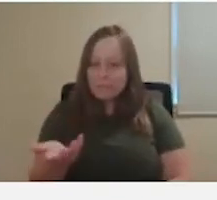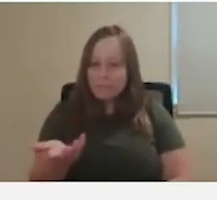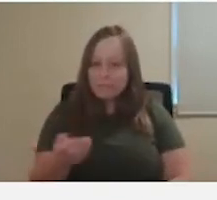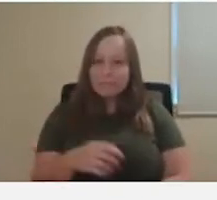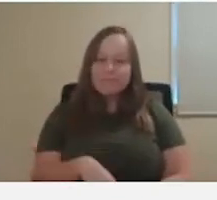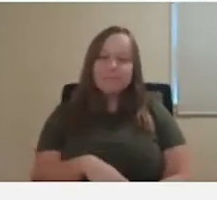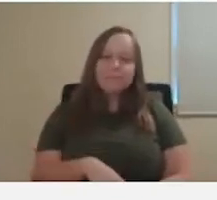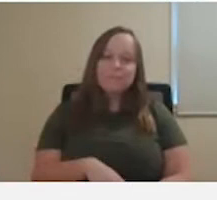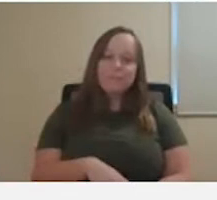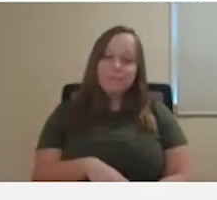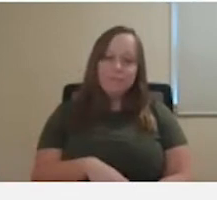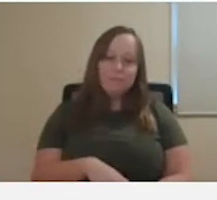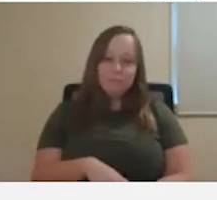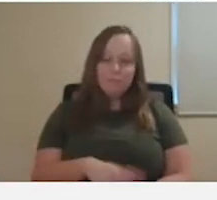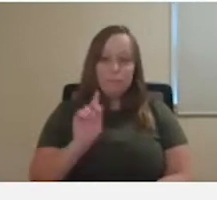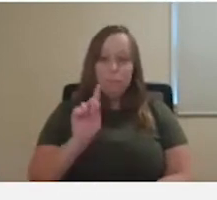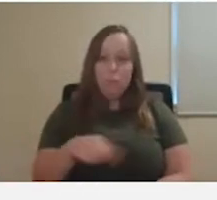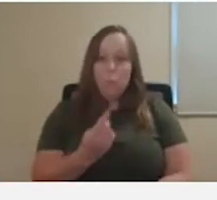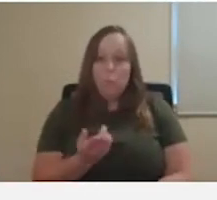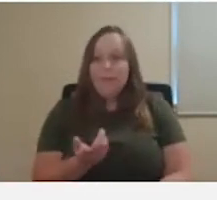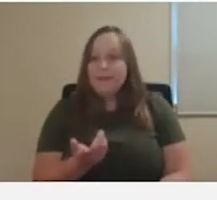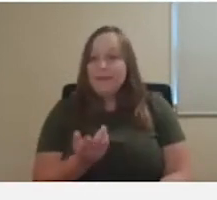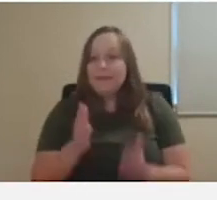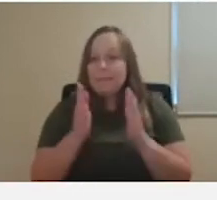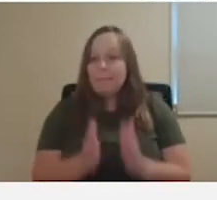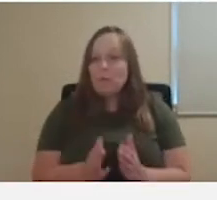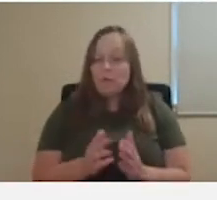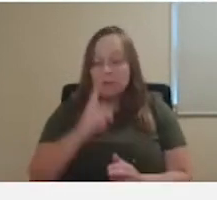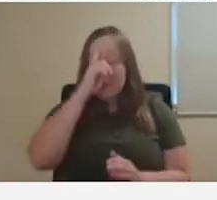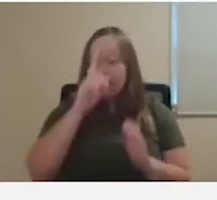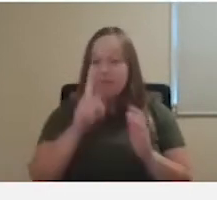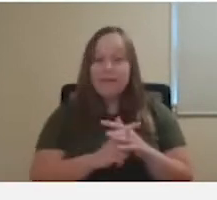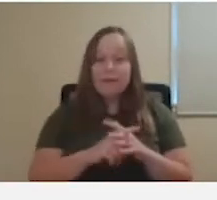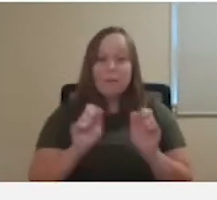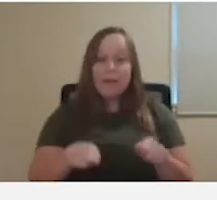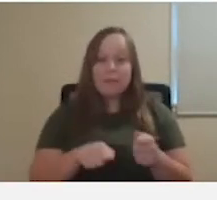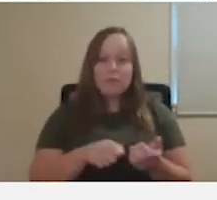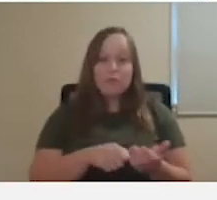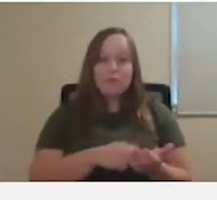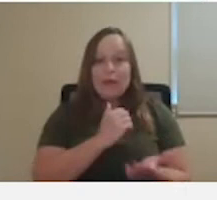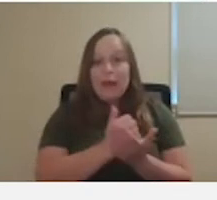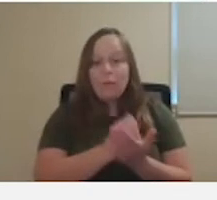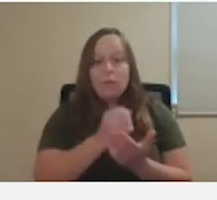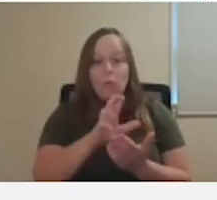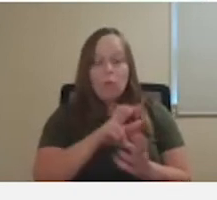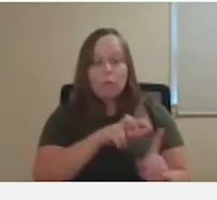If we're the only person that you can think of, we'll be able to point you in the right direction